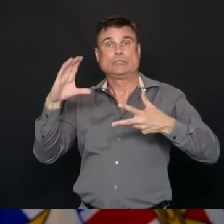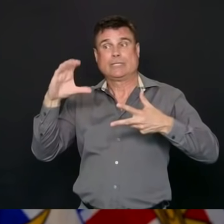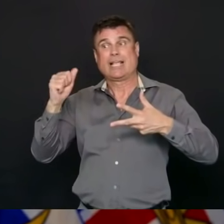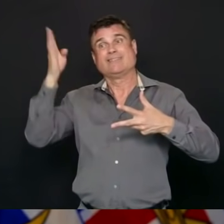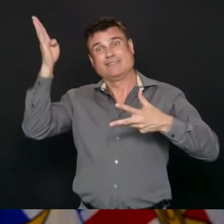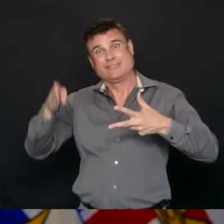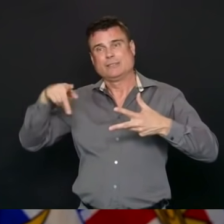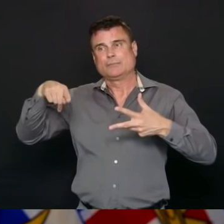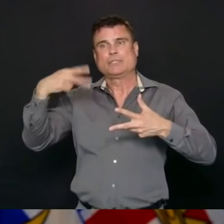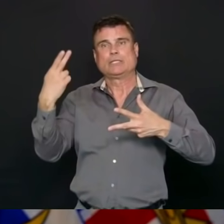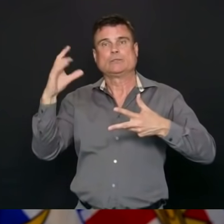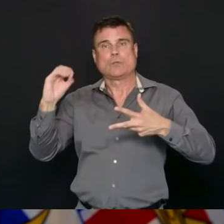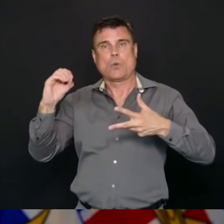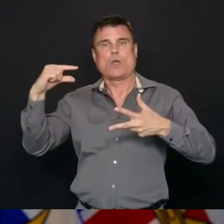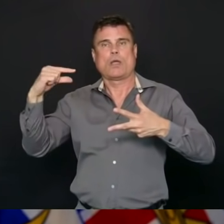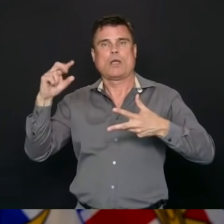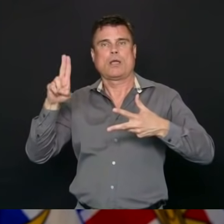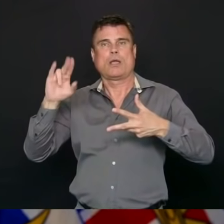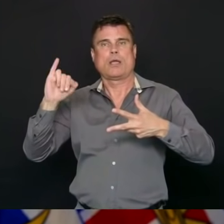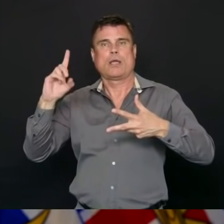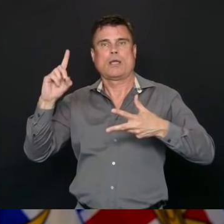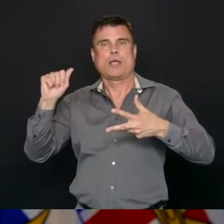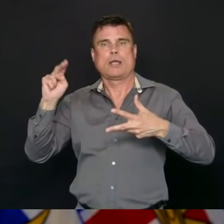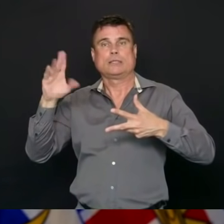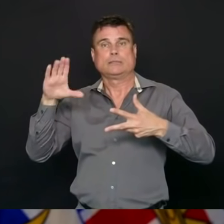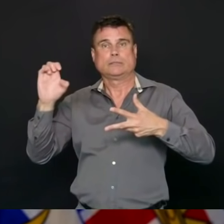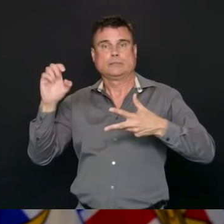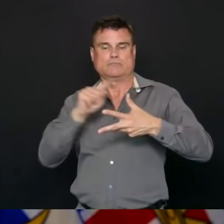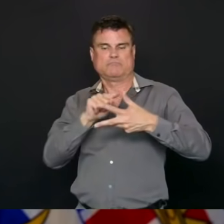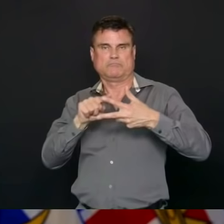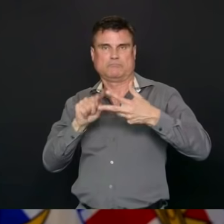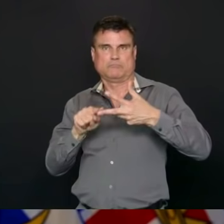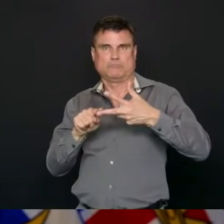For a full listing of the orders there is a website,